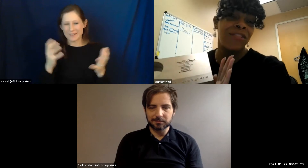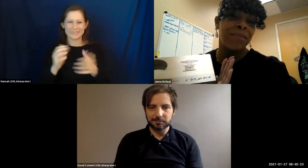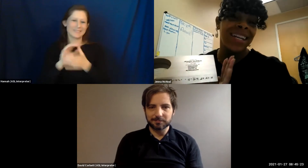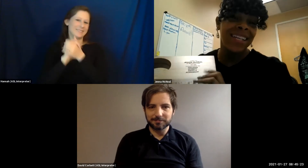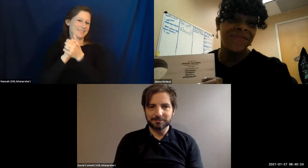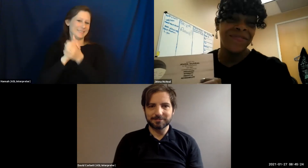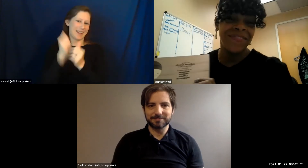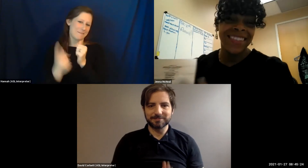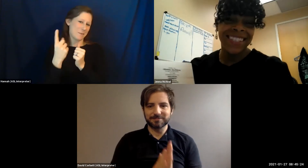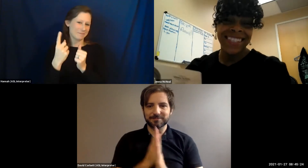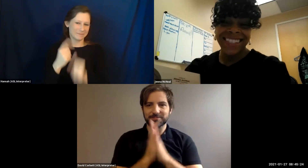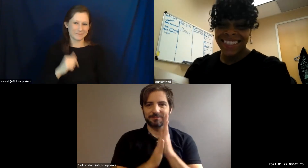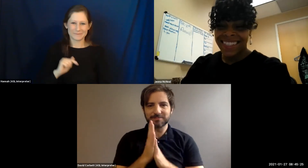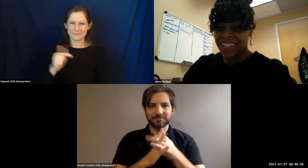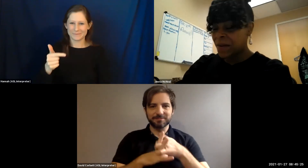to everybody.